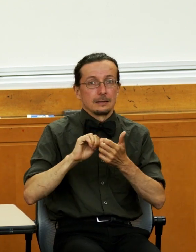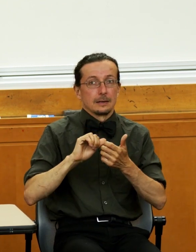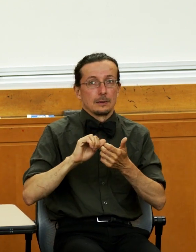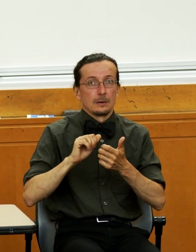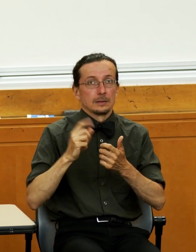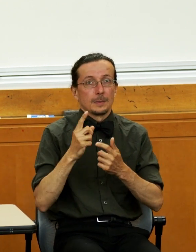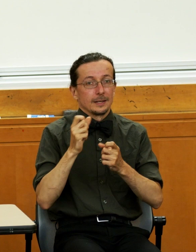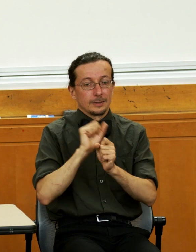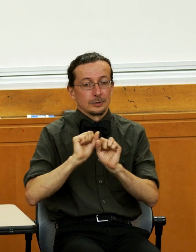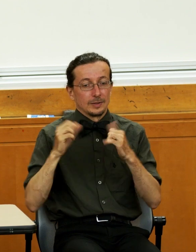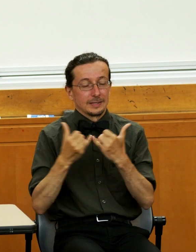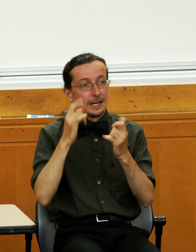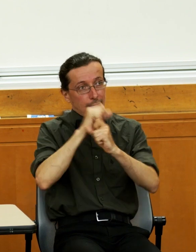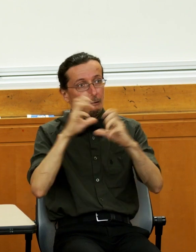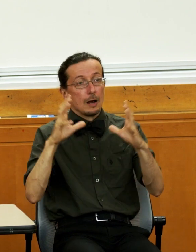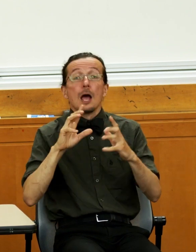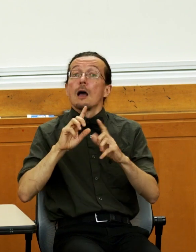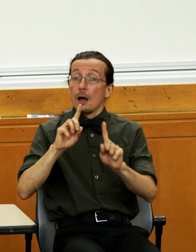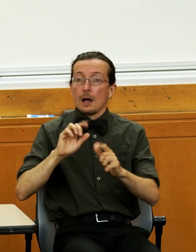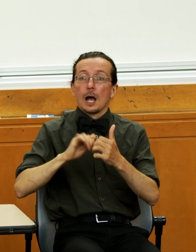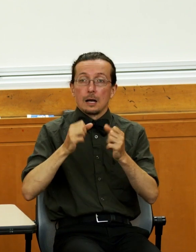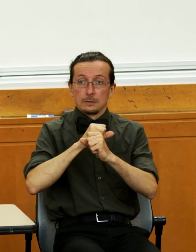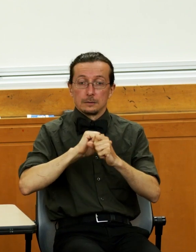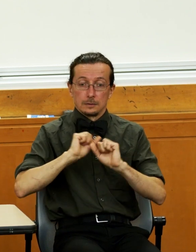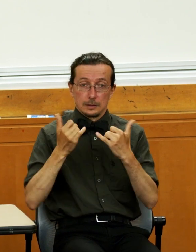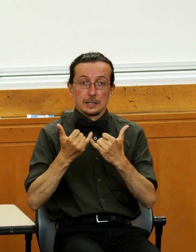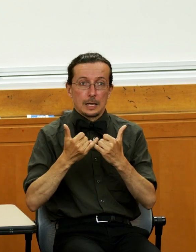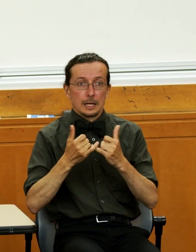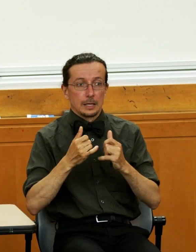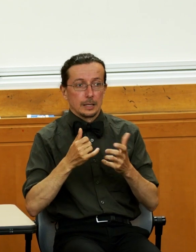or treats it is a negative thing. So, there are people that are trying to like bridge… “It’s not